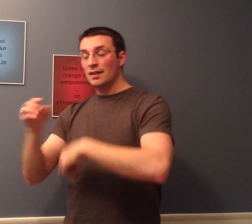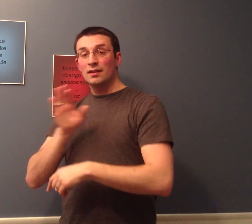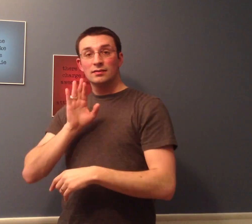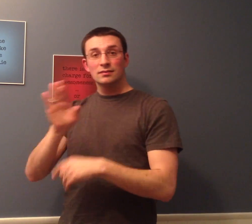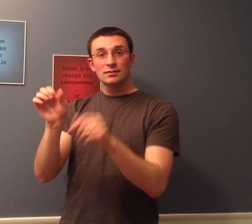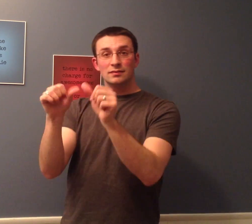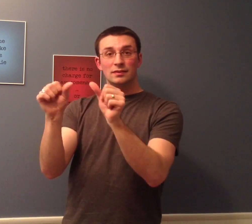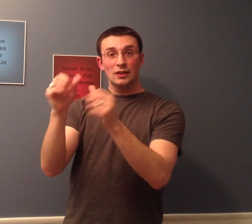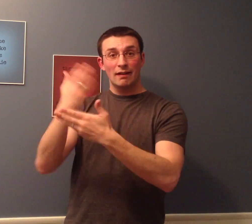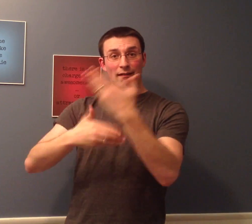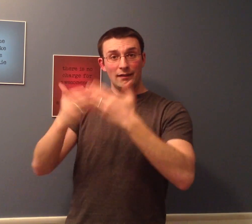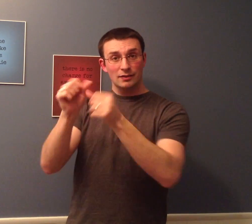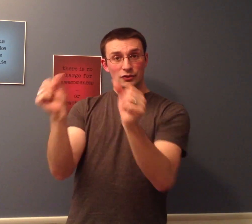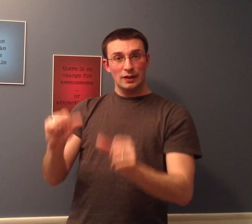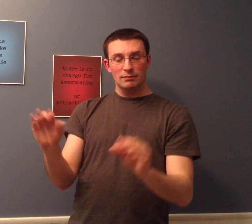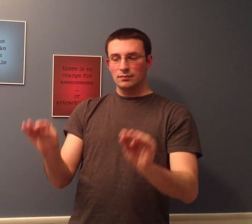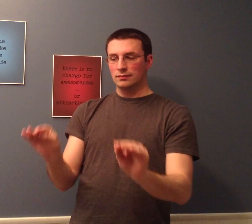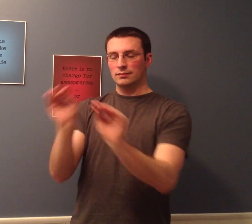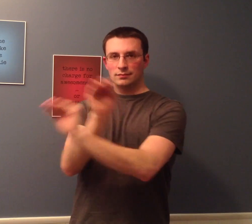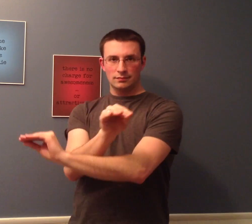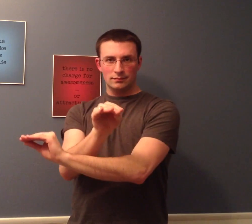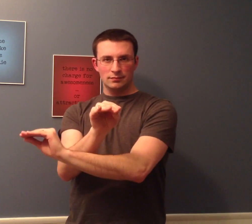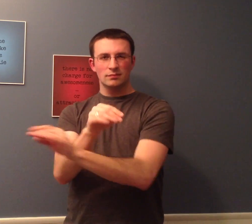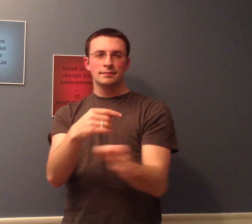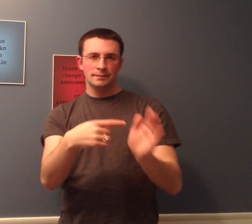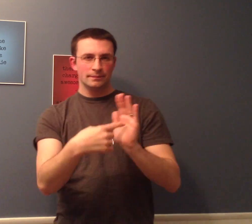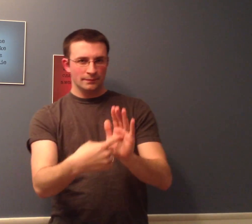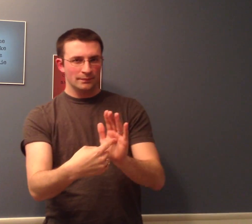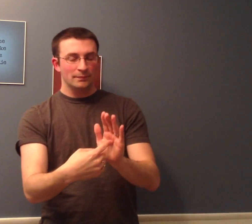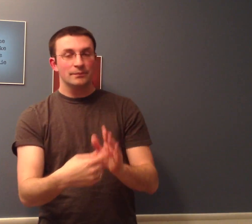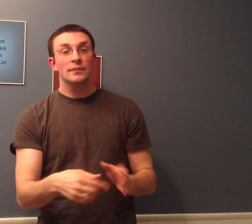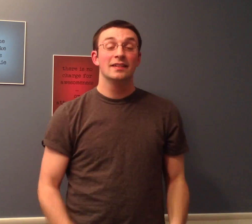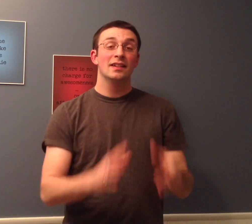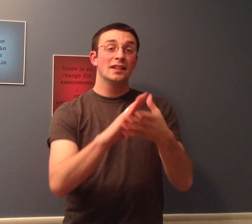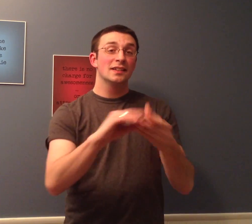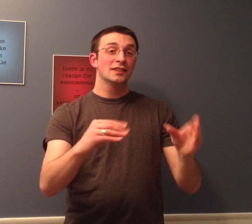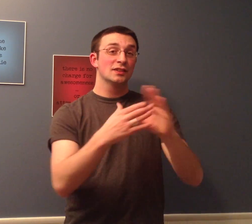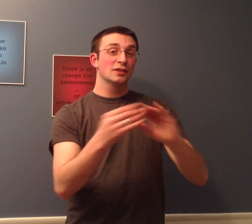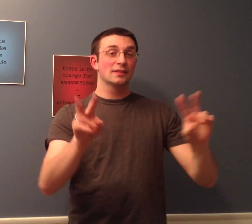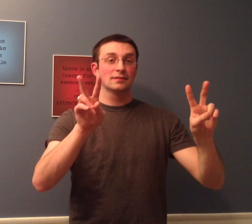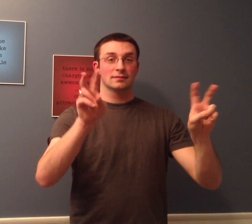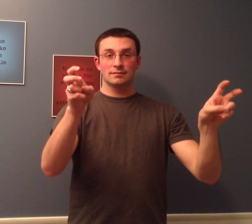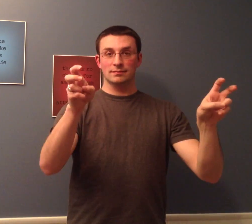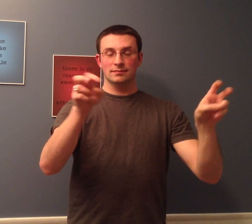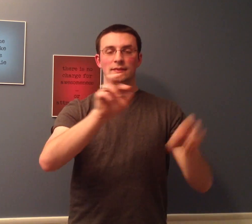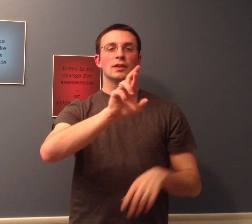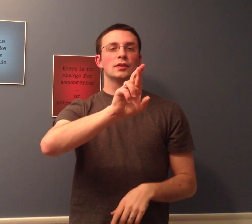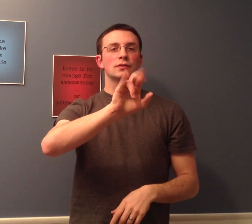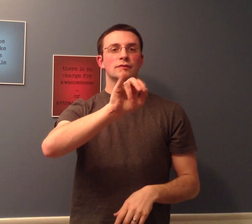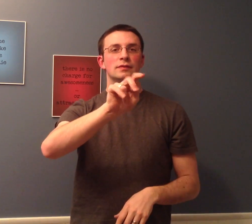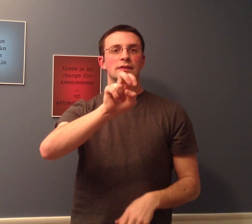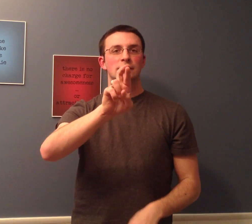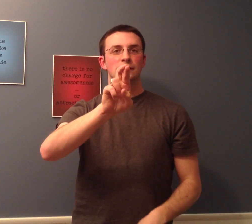ASL, is we took two signs and swapped the handshapes. So, let me show you.